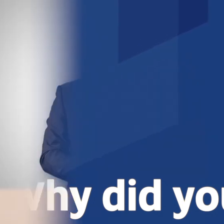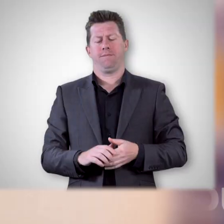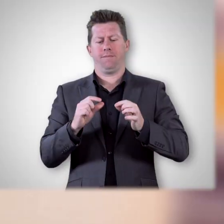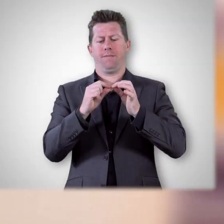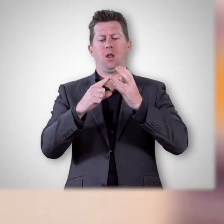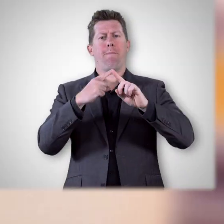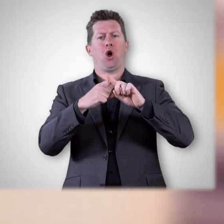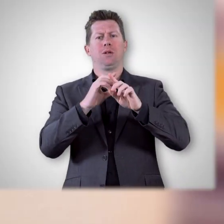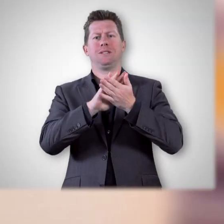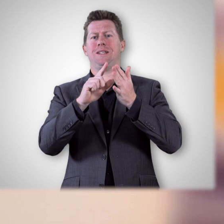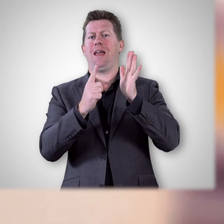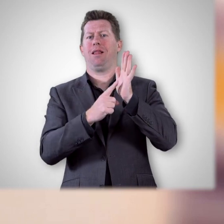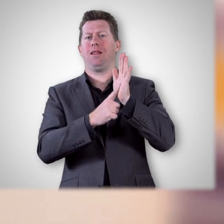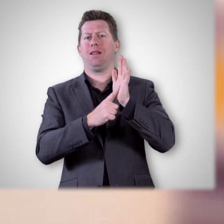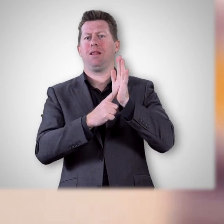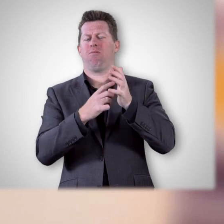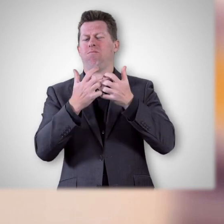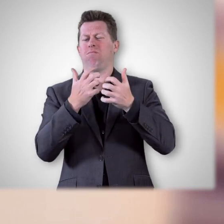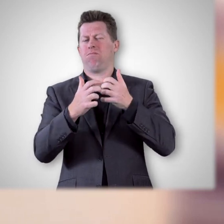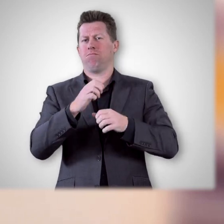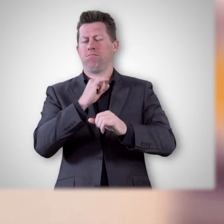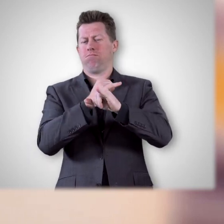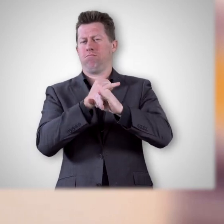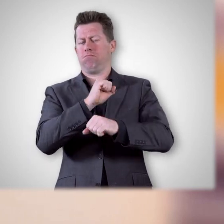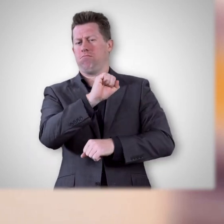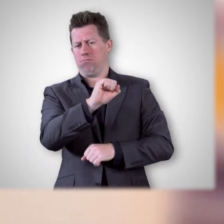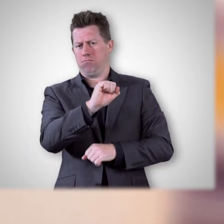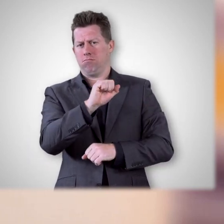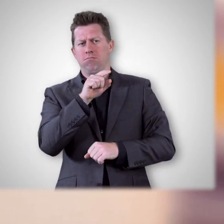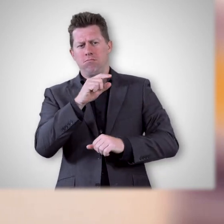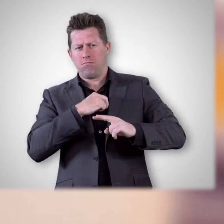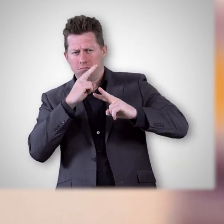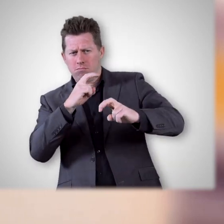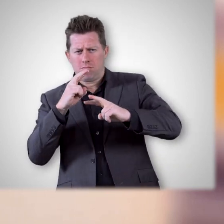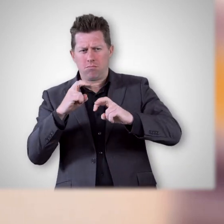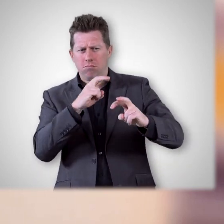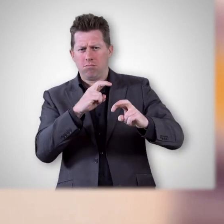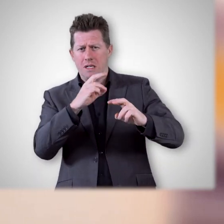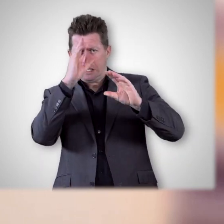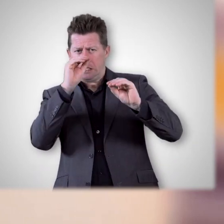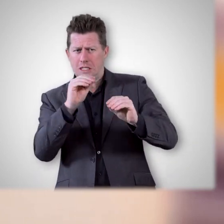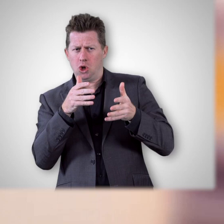At Box Hill Institute we consider it as very important that design plays a part in pedagogy,